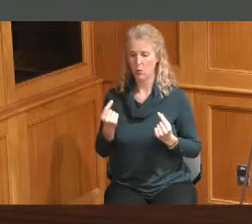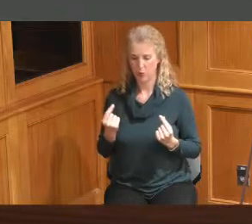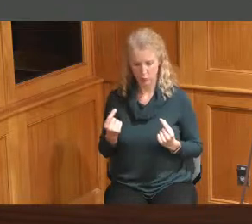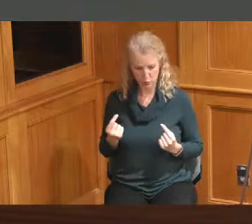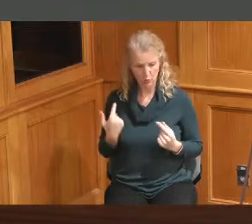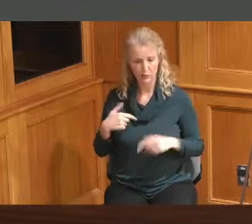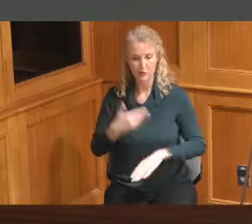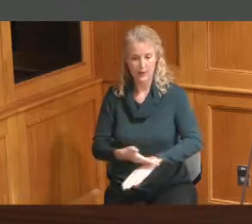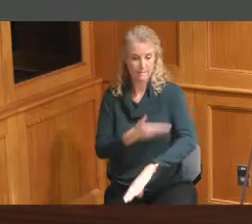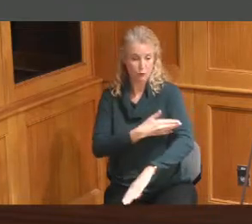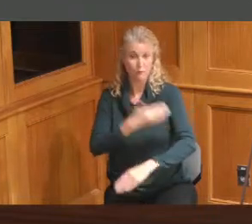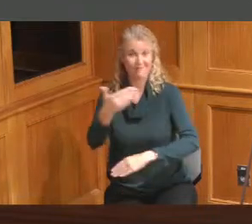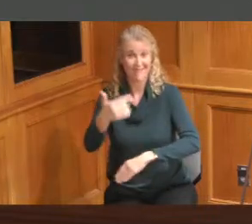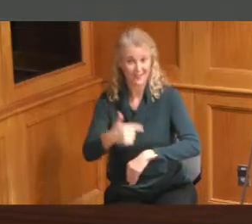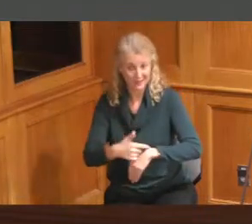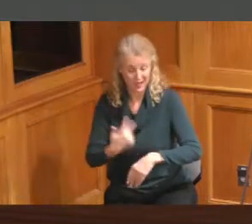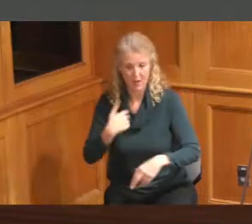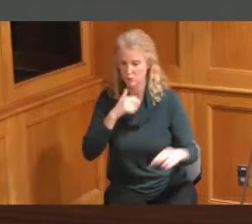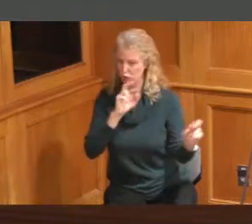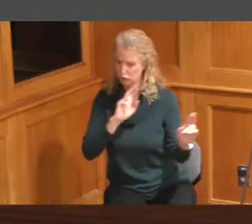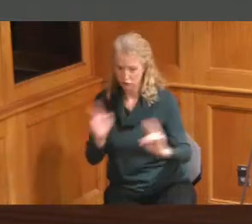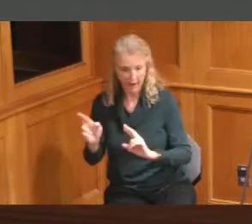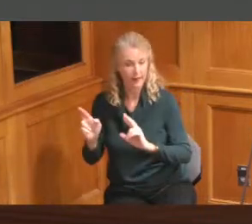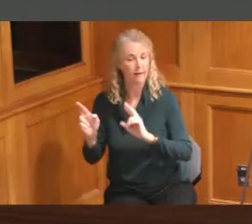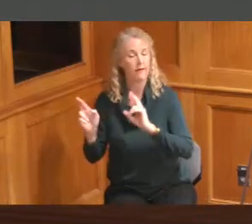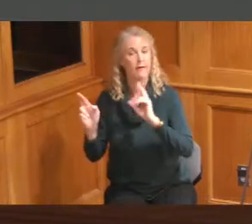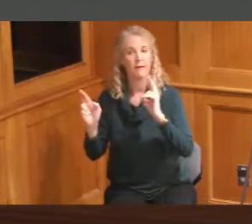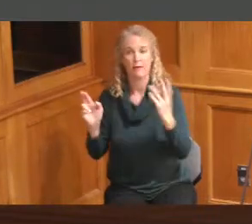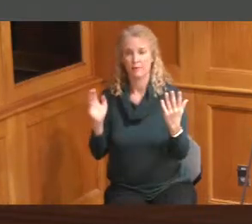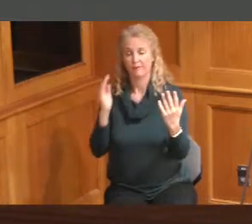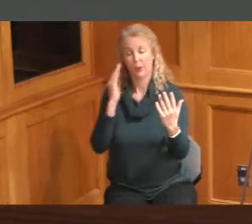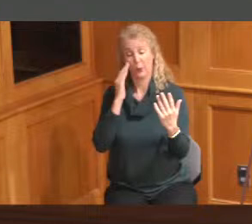in place so that the next time this does happen we know it will it's just a question of what it